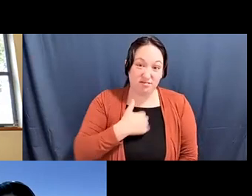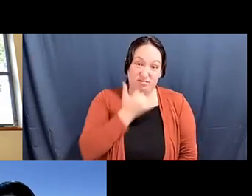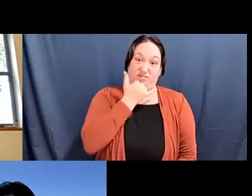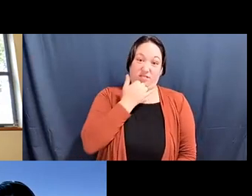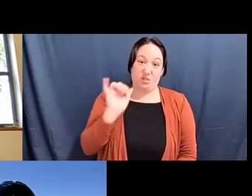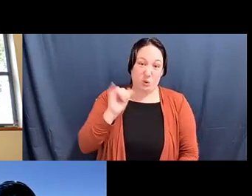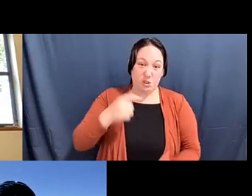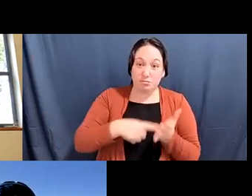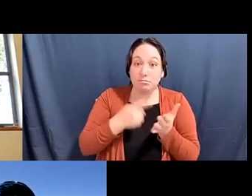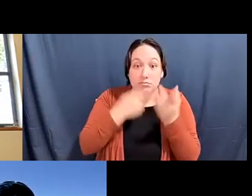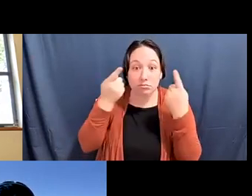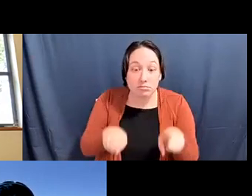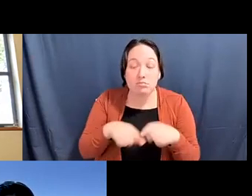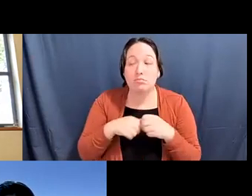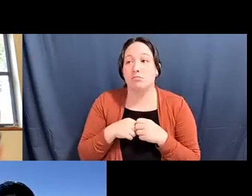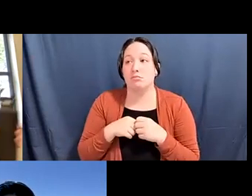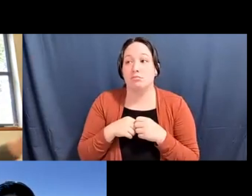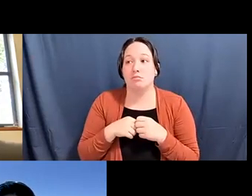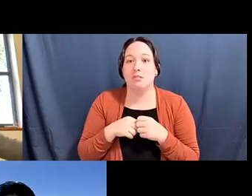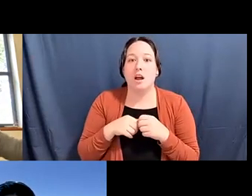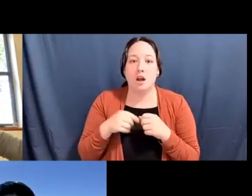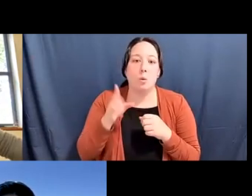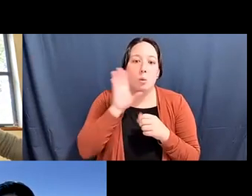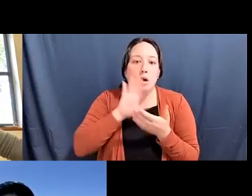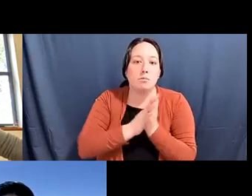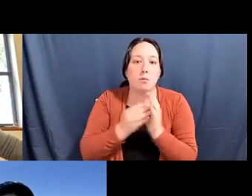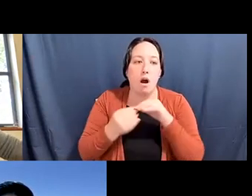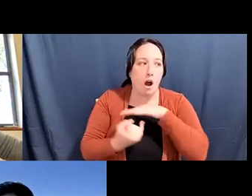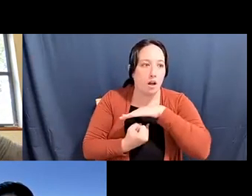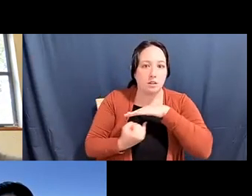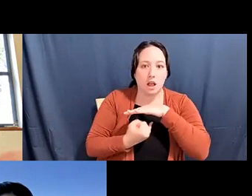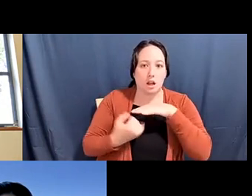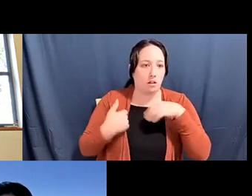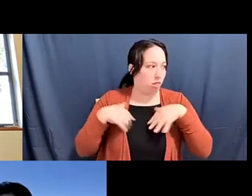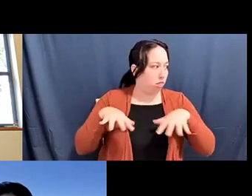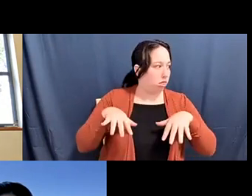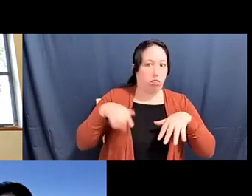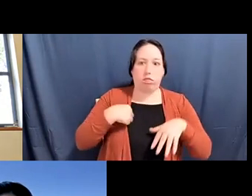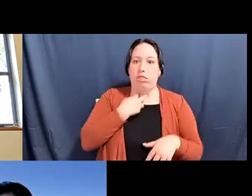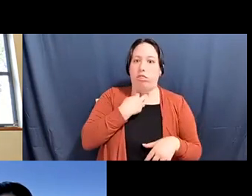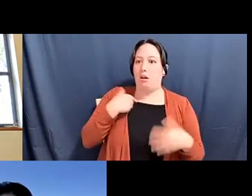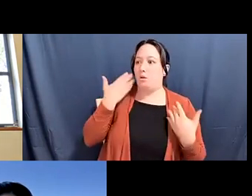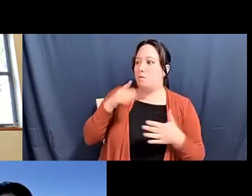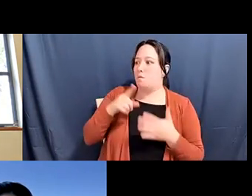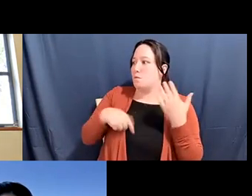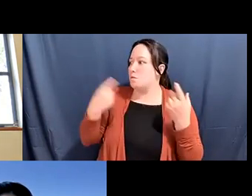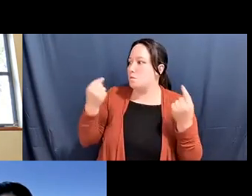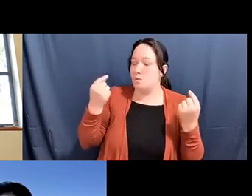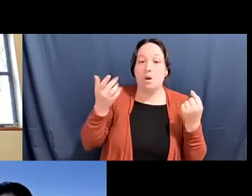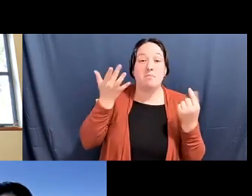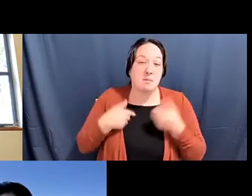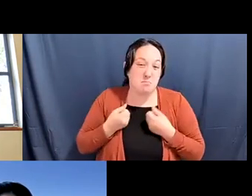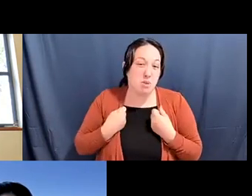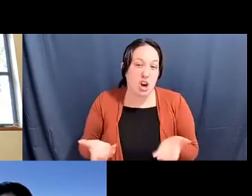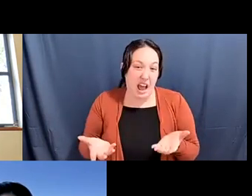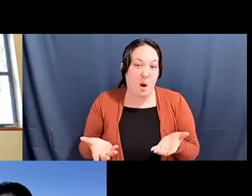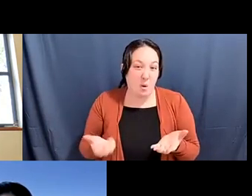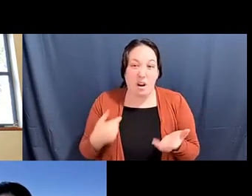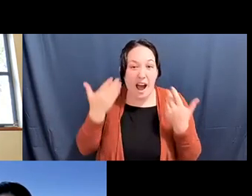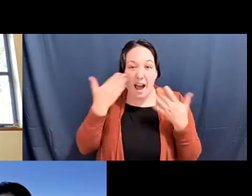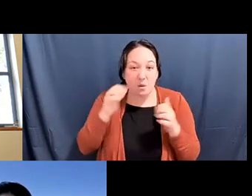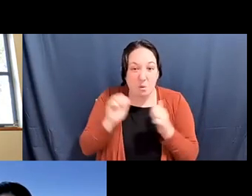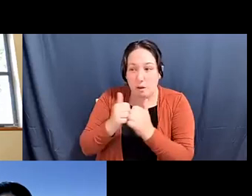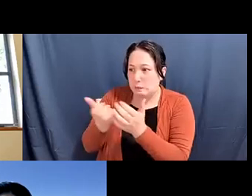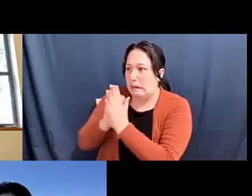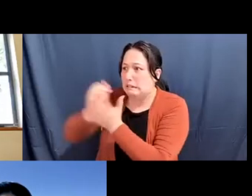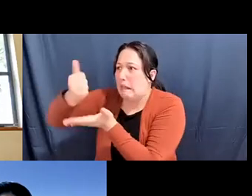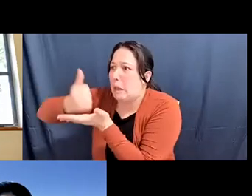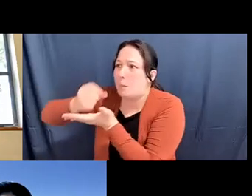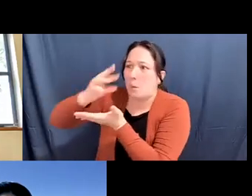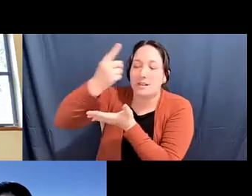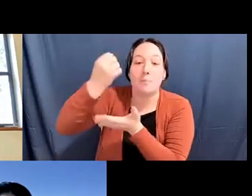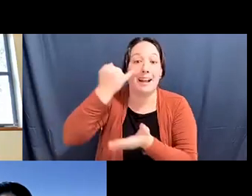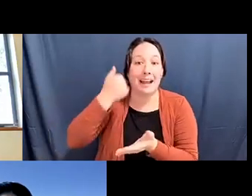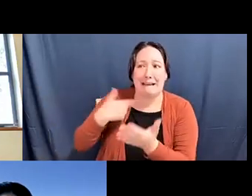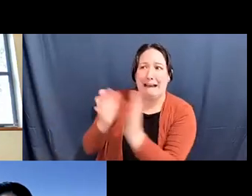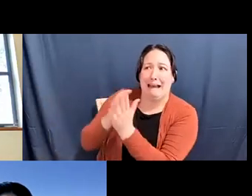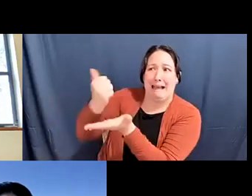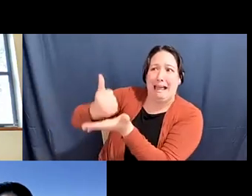Alex Tom he/him: is that we tend to isolate ourselves when we don't know what to do, we tend to burn out and we don't know how to ask for help, like if we asked for help, we feel like we're weak or that we should know better.